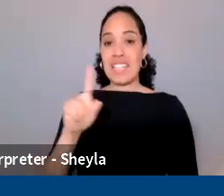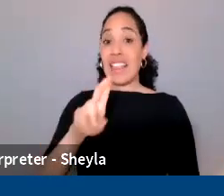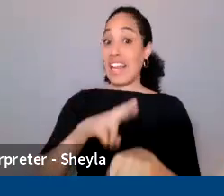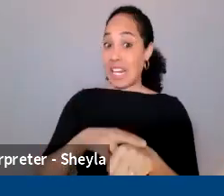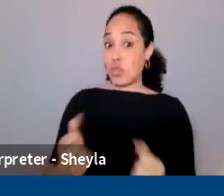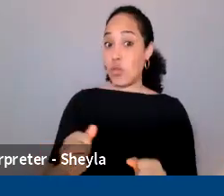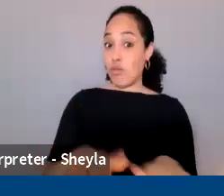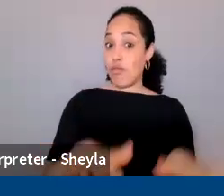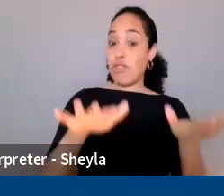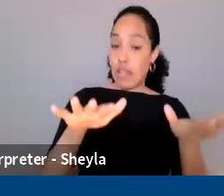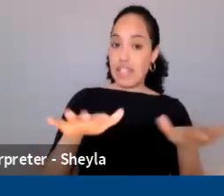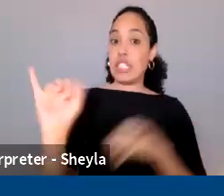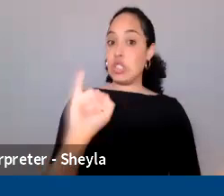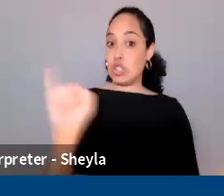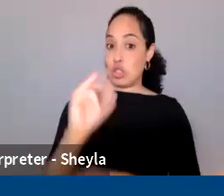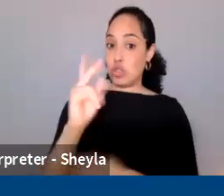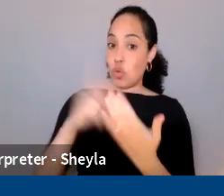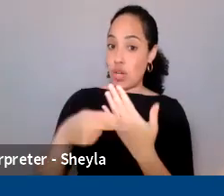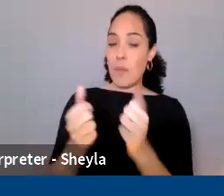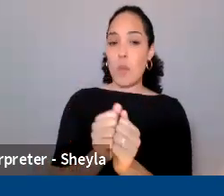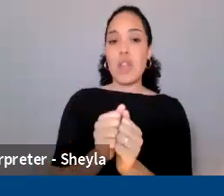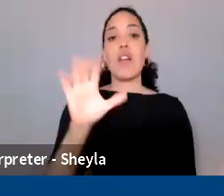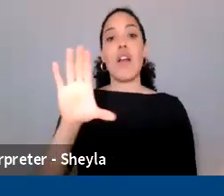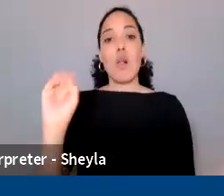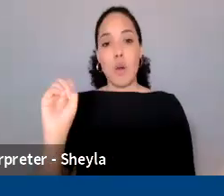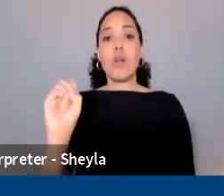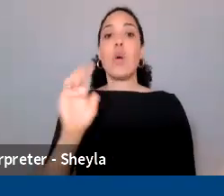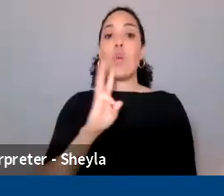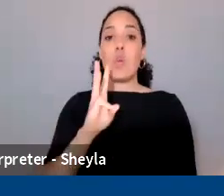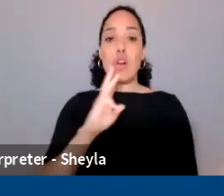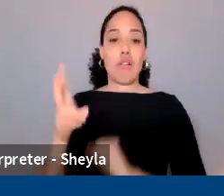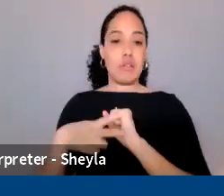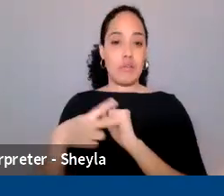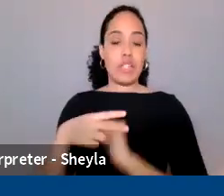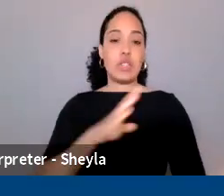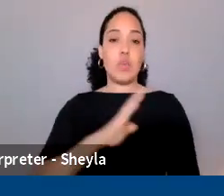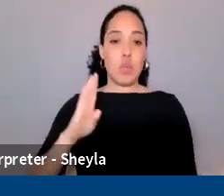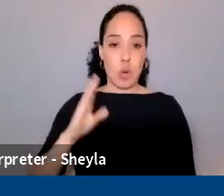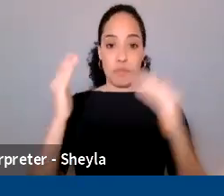coordinator with the Colorado Water Conservation Board speaking to large animal evacuations we